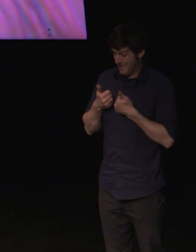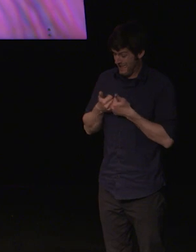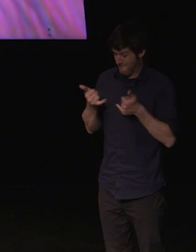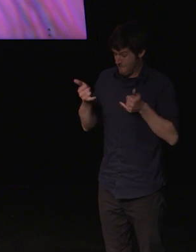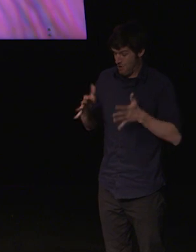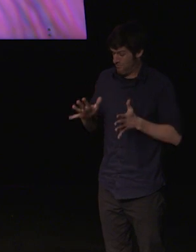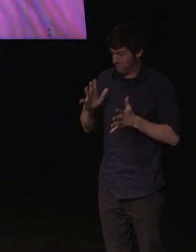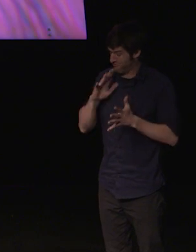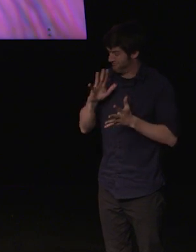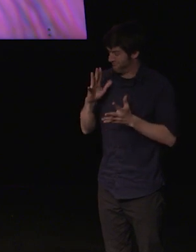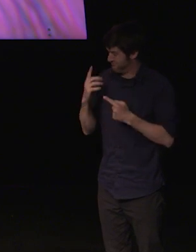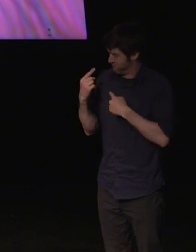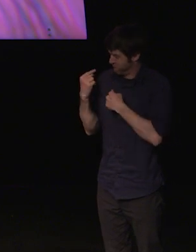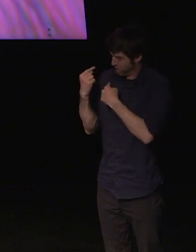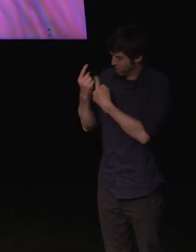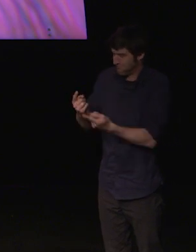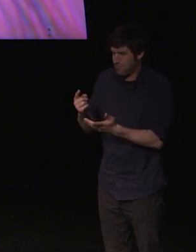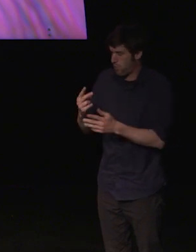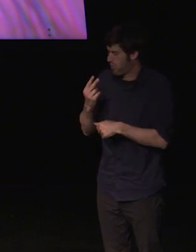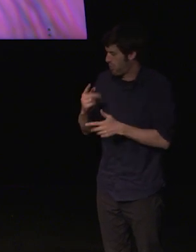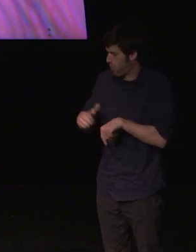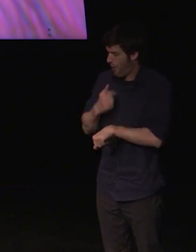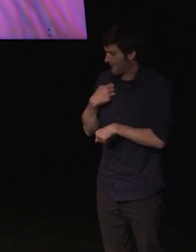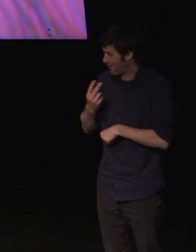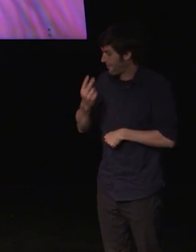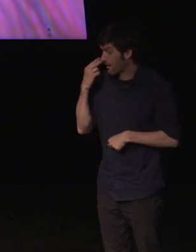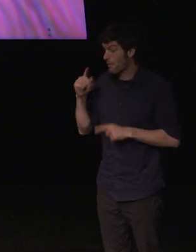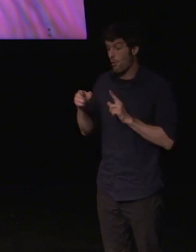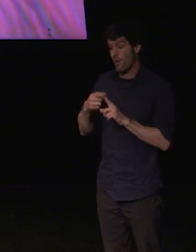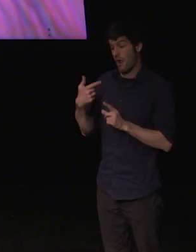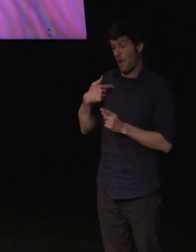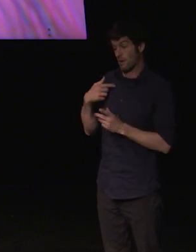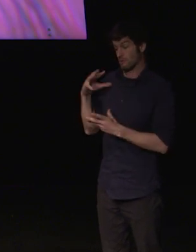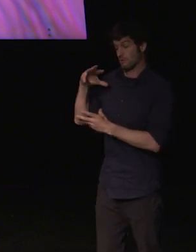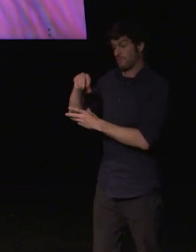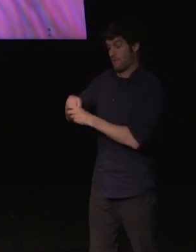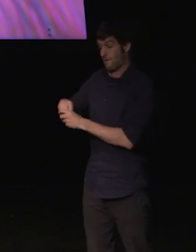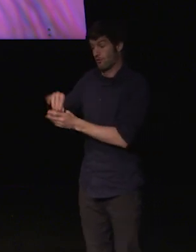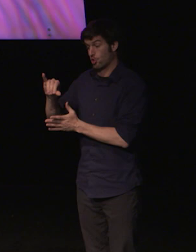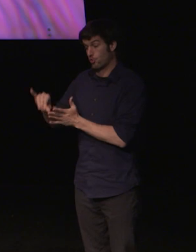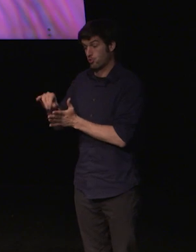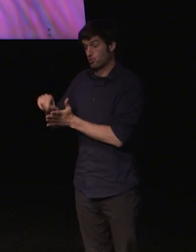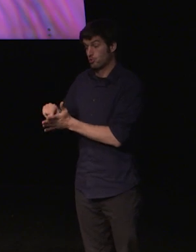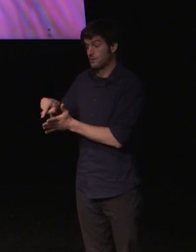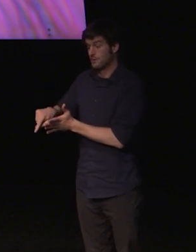but really, especially wanted to start getting into the YouTube stuff, really kind of working on promoting